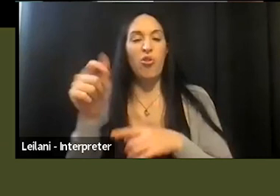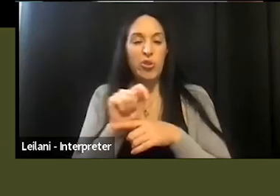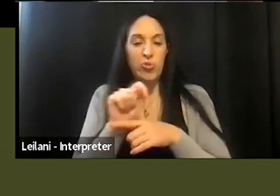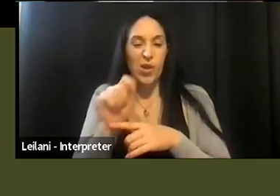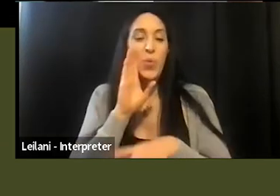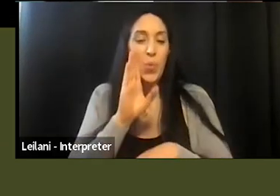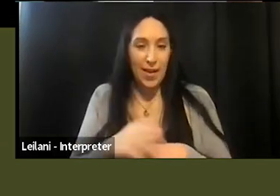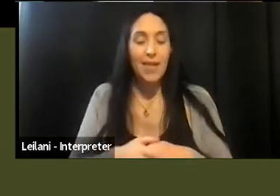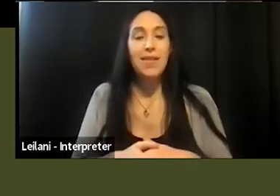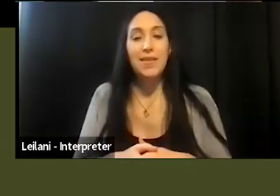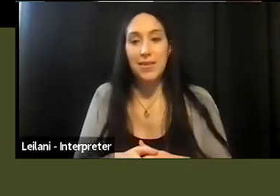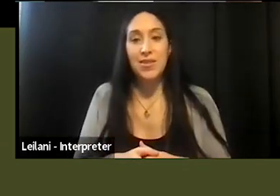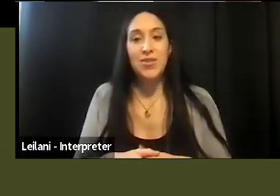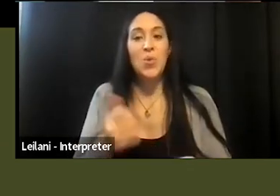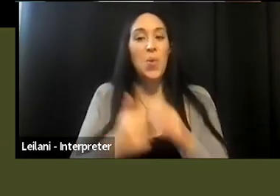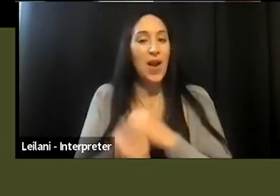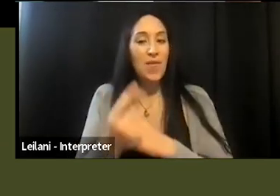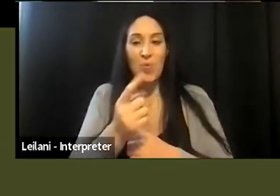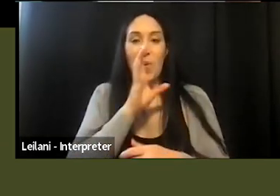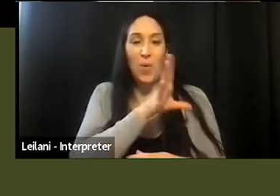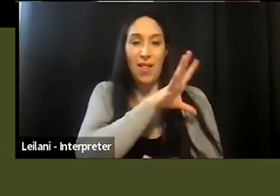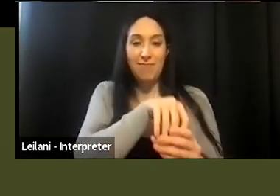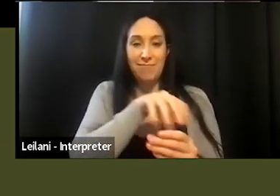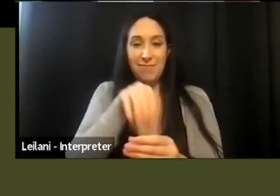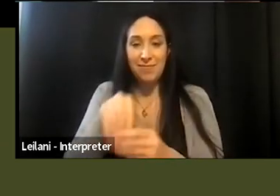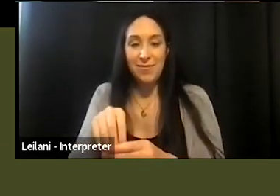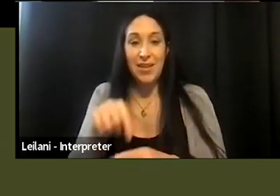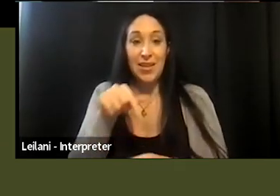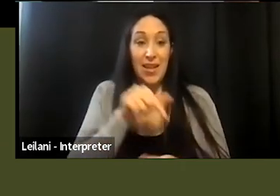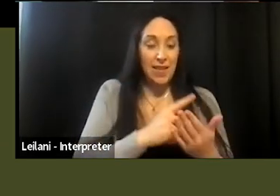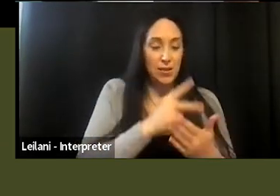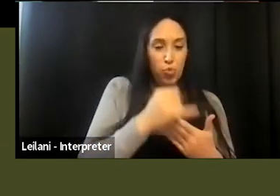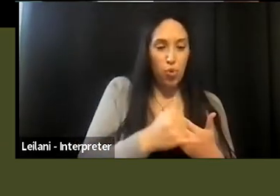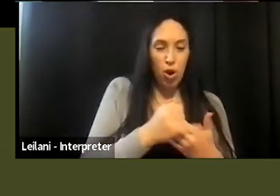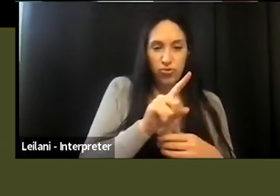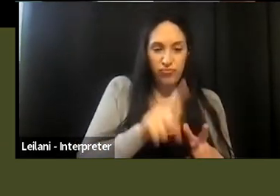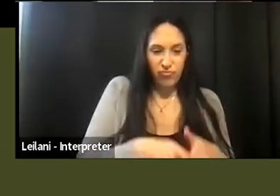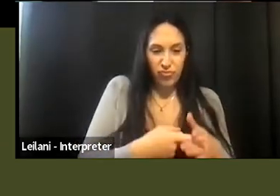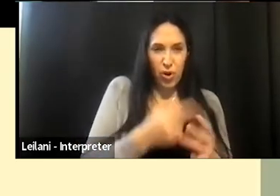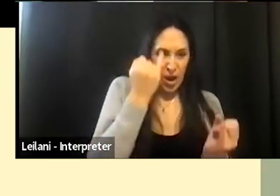as we grow this project from an idea to what we have done today.